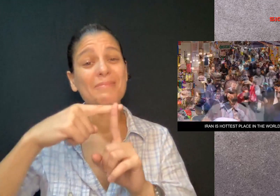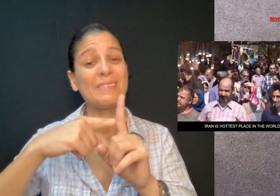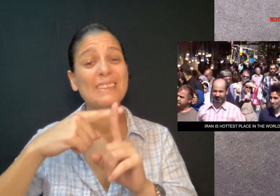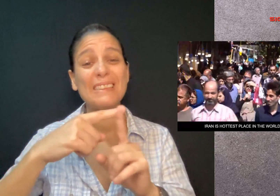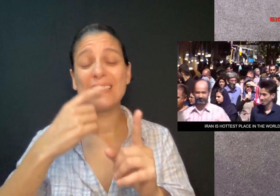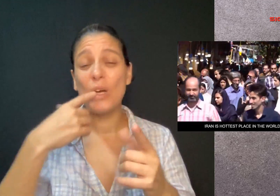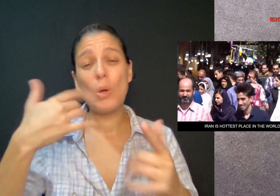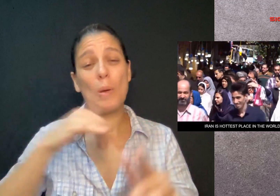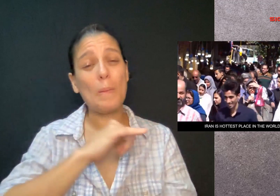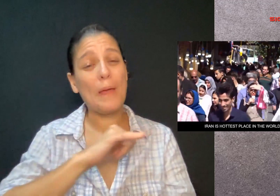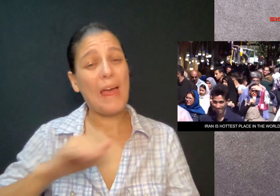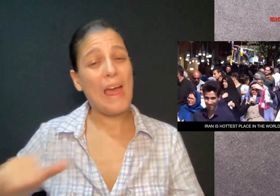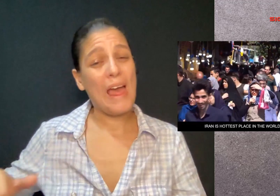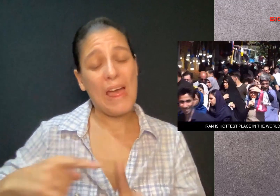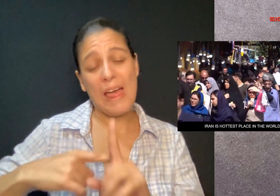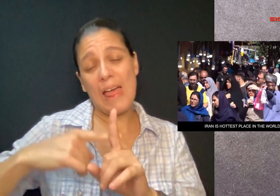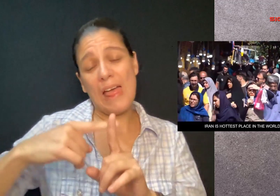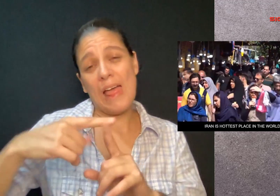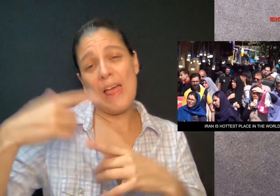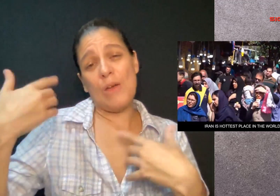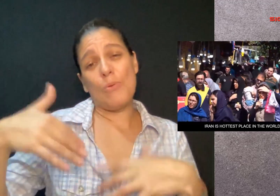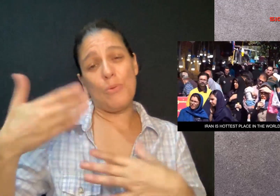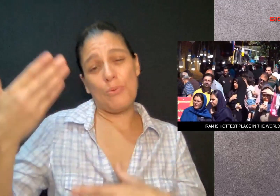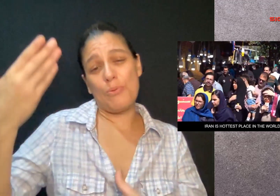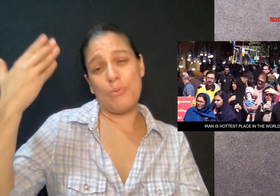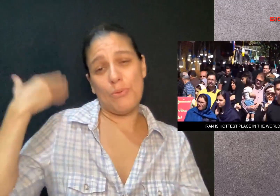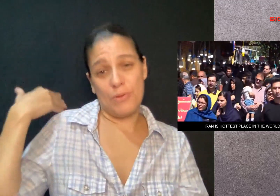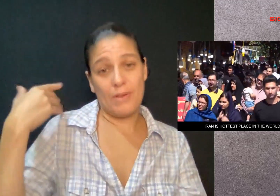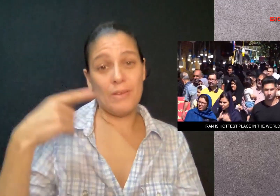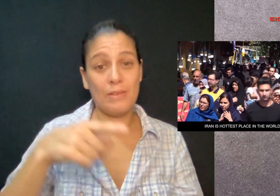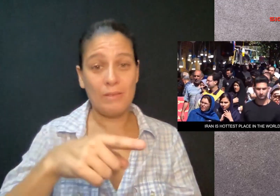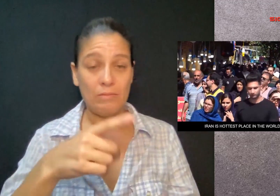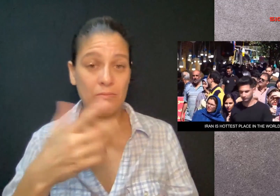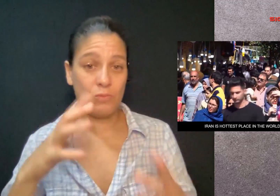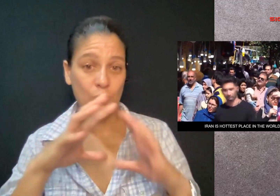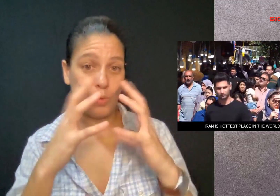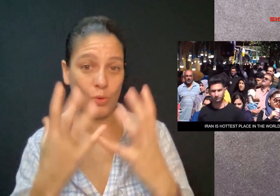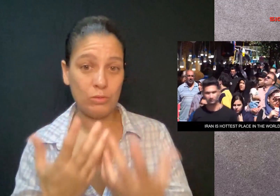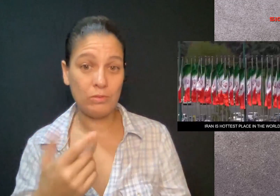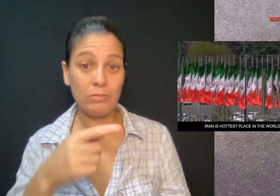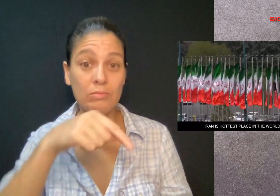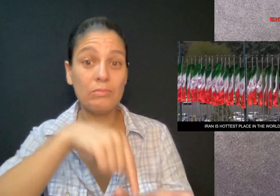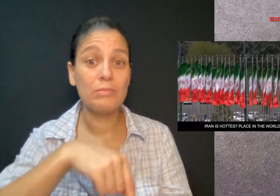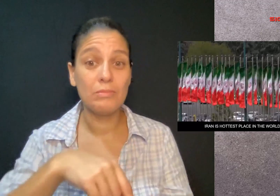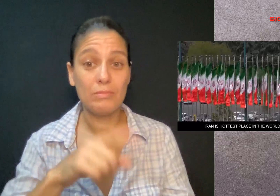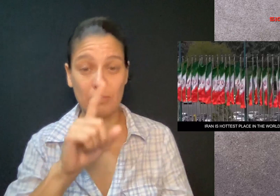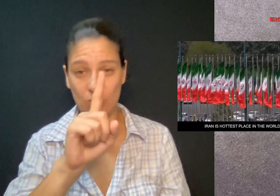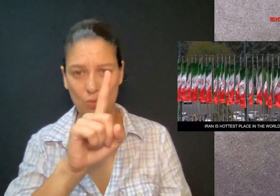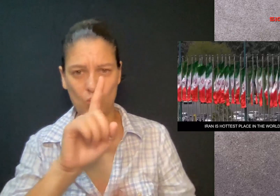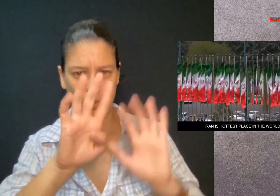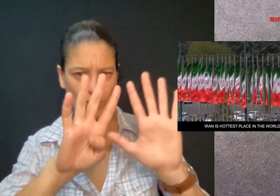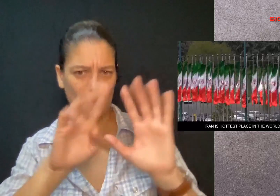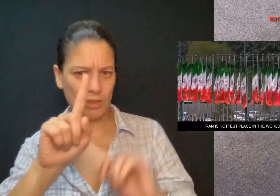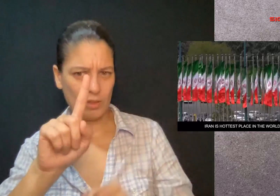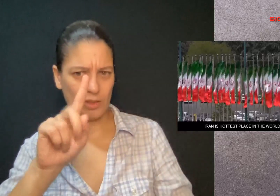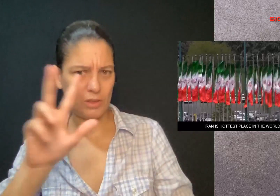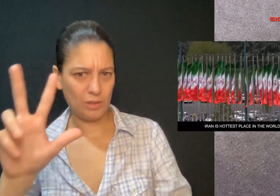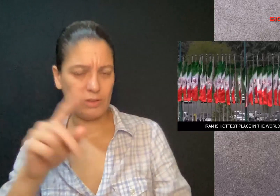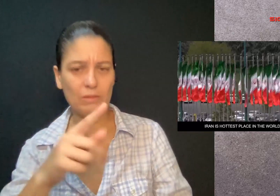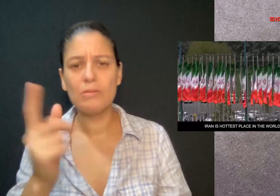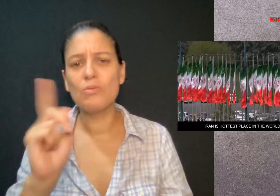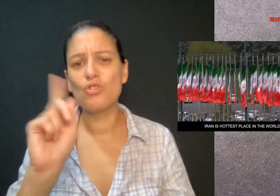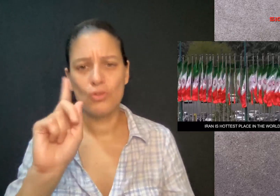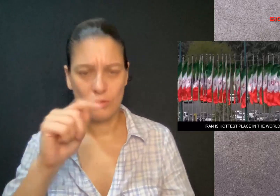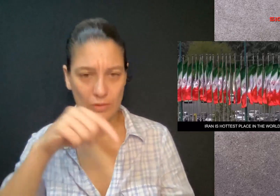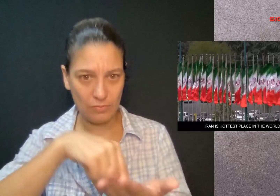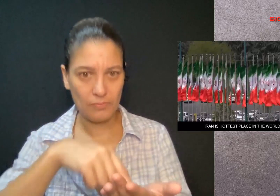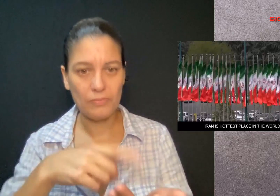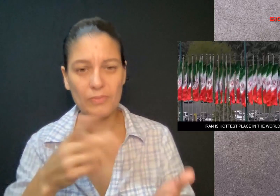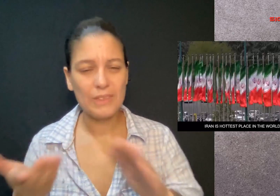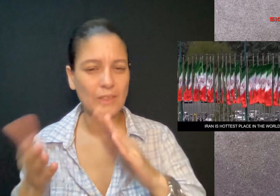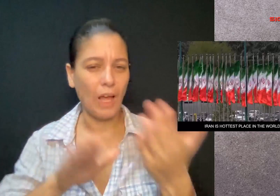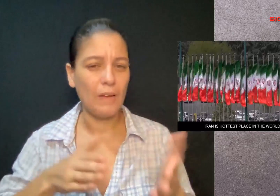fun fact the highest temperature ever recorded in the world happened in 1913 in Death Valley